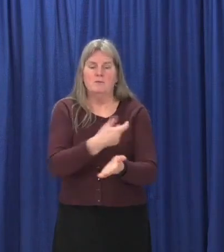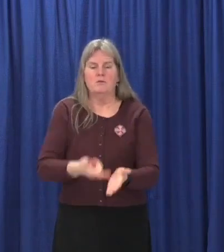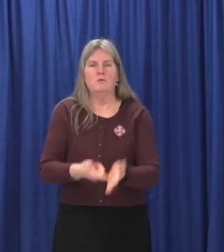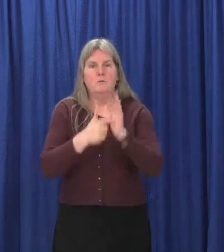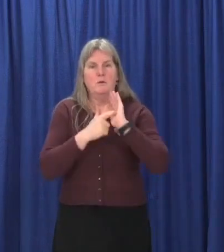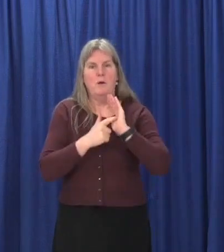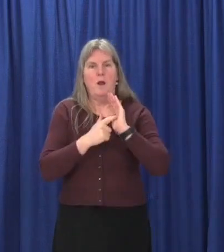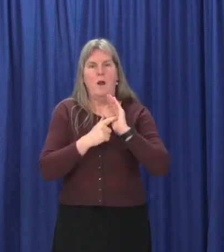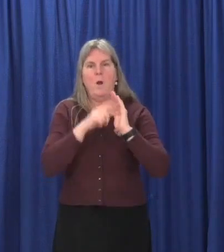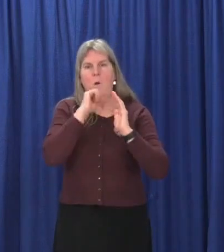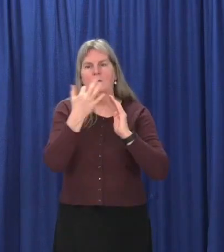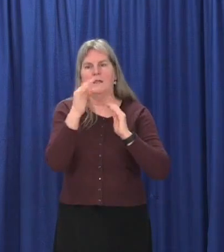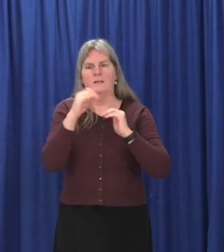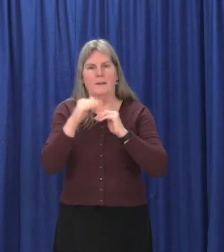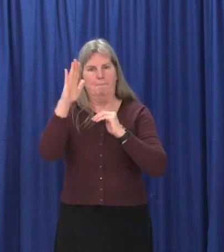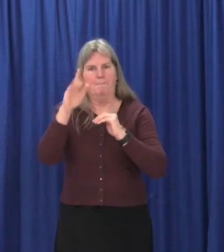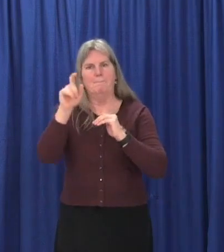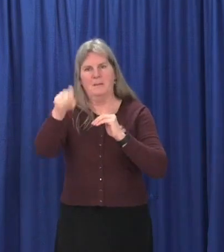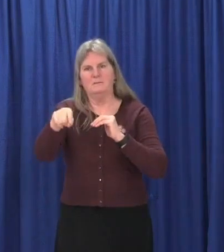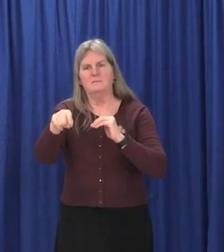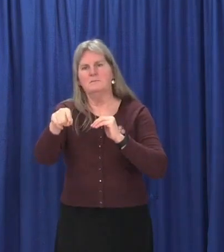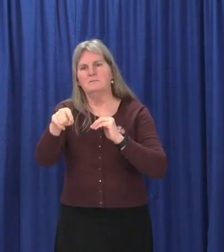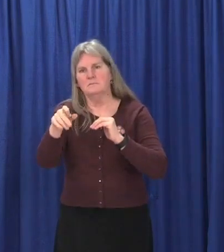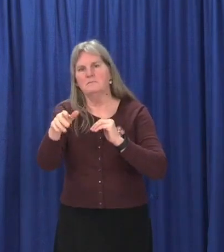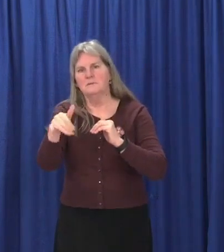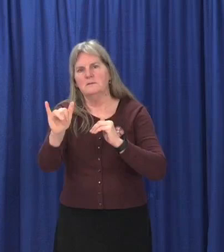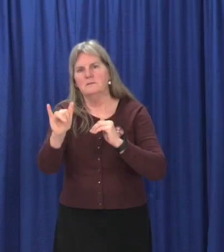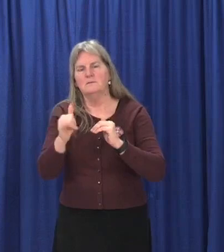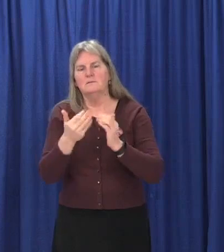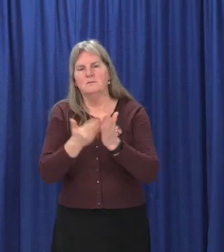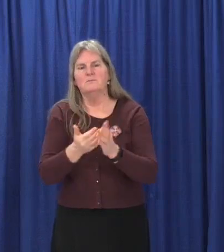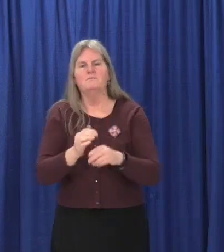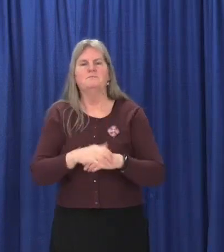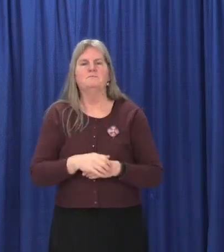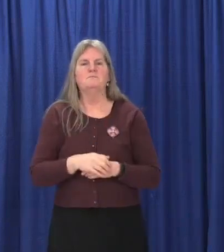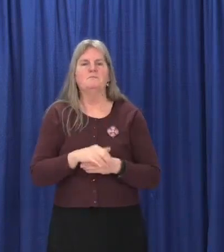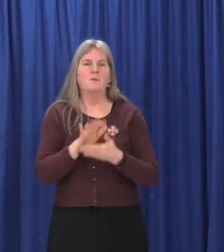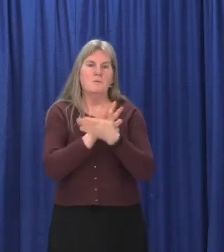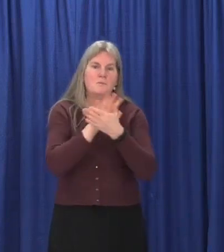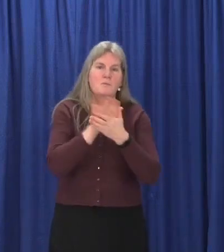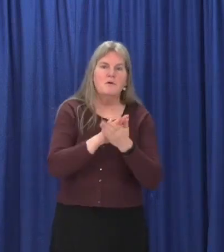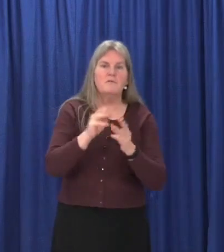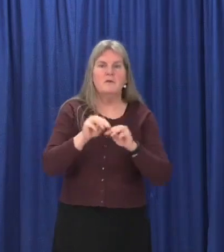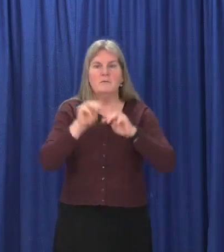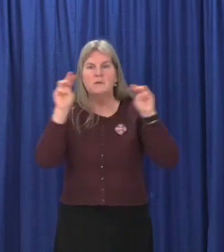of age and up. Movie theatres, museums and art galleries will